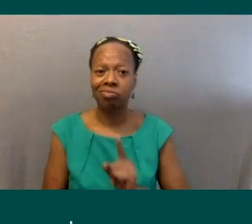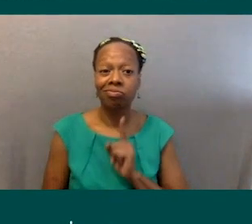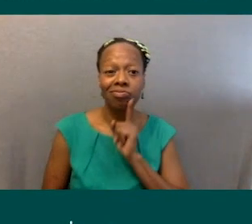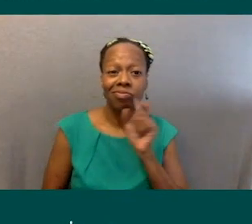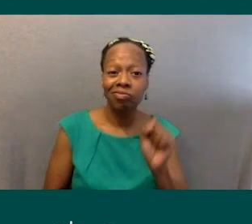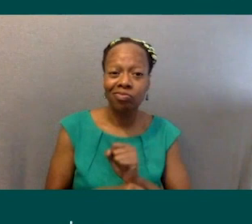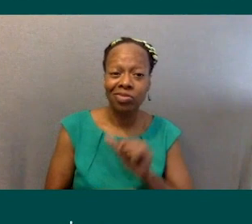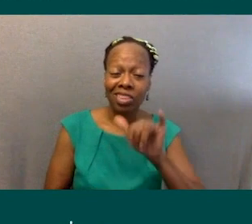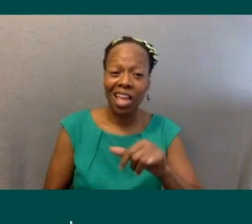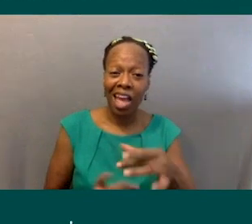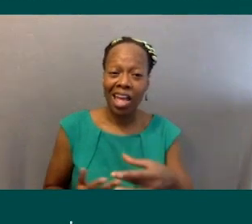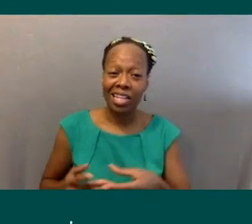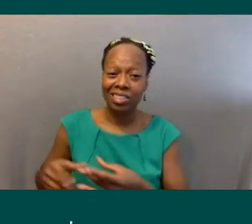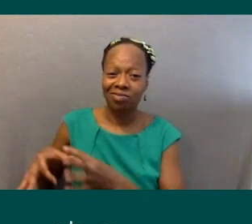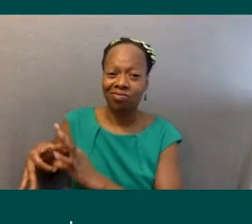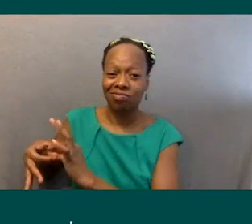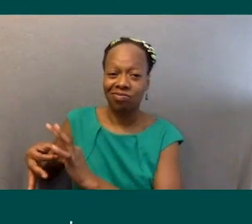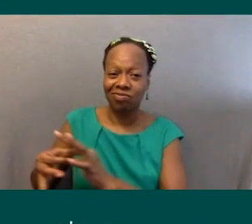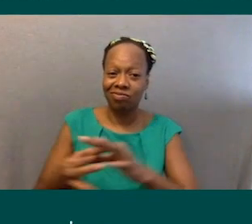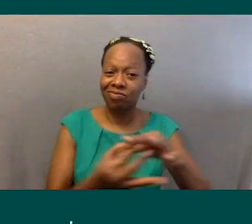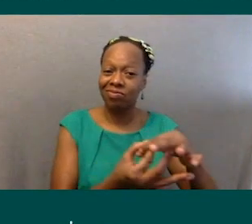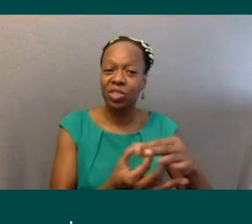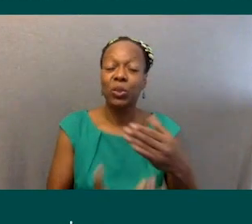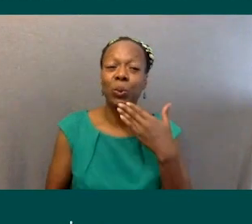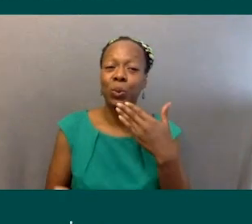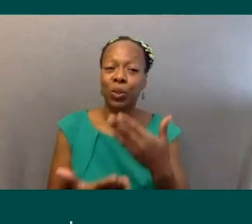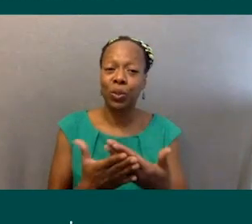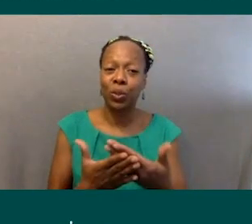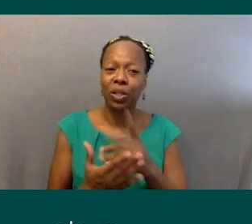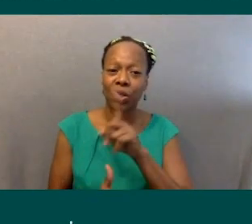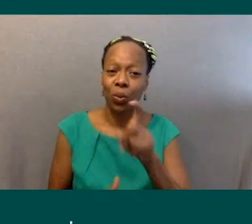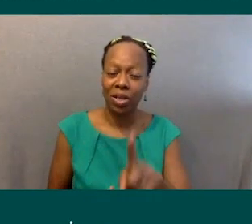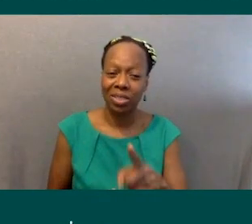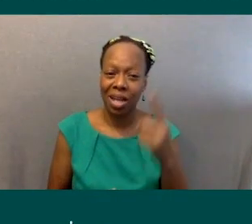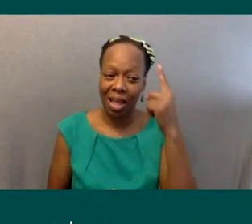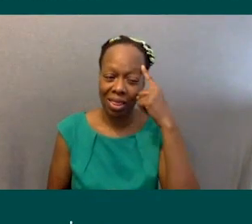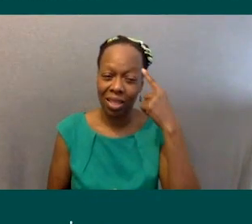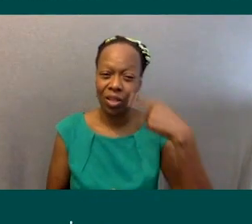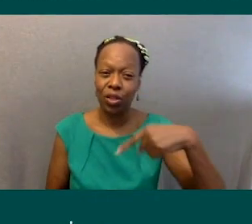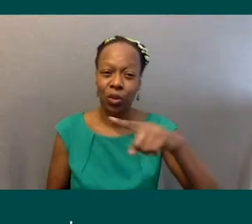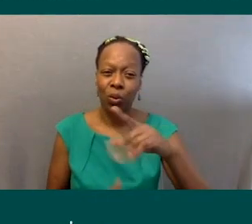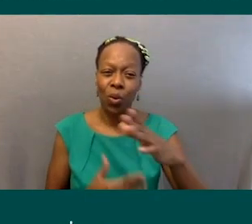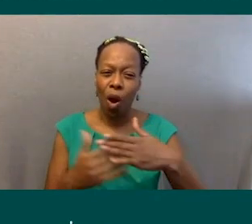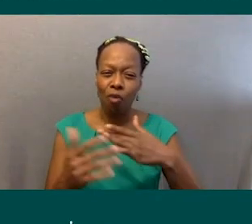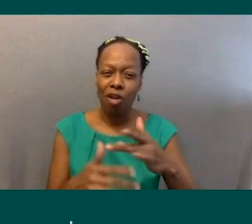'cause someone's actually asked this question and I think, you've touched on the idea of it a little bit,